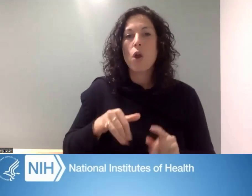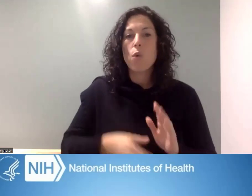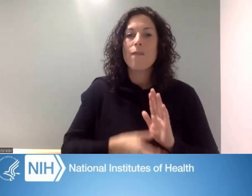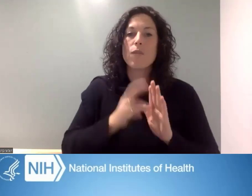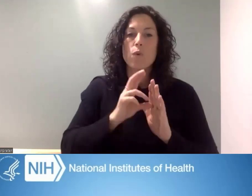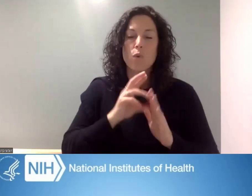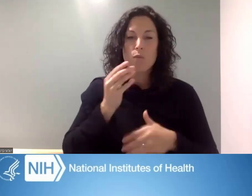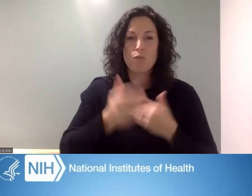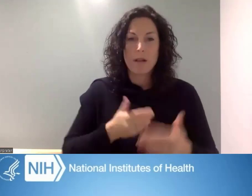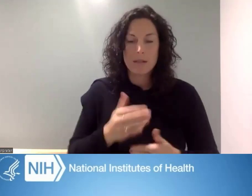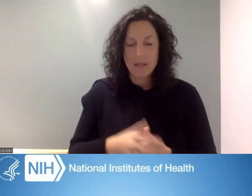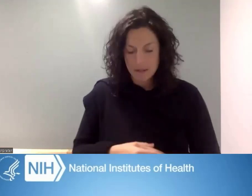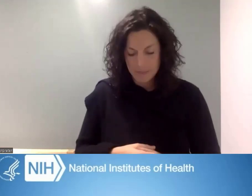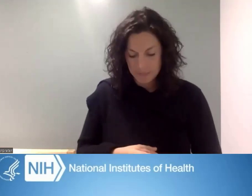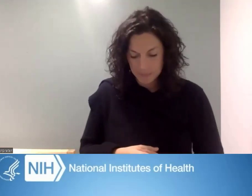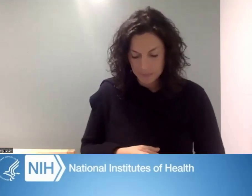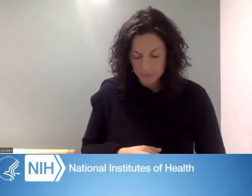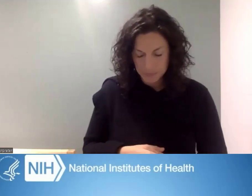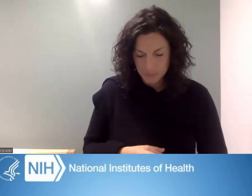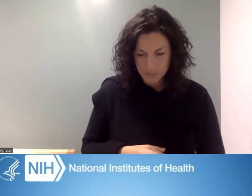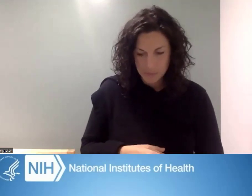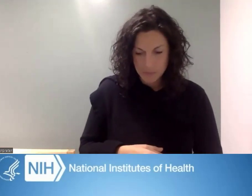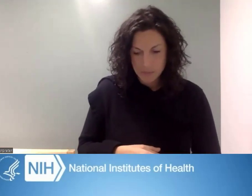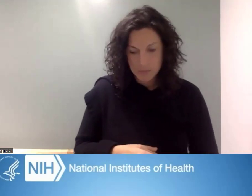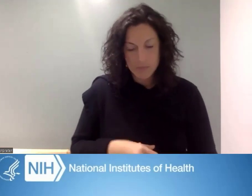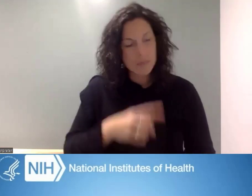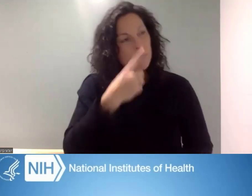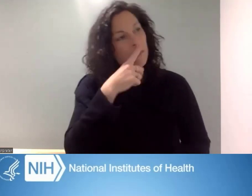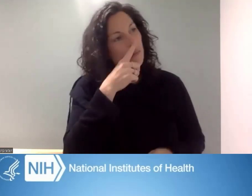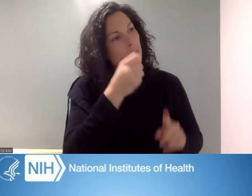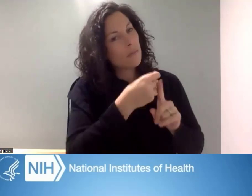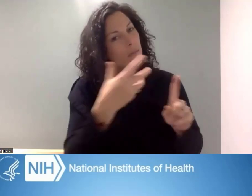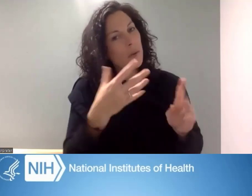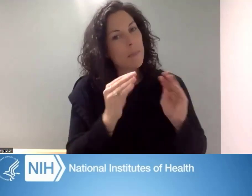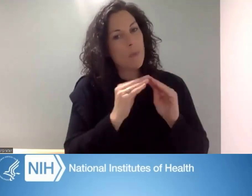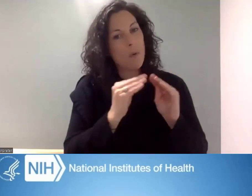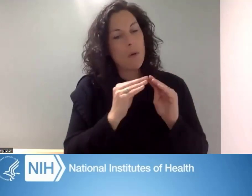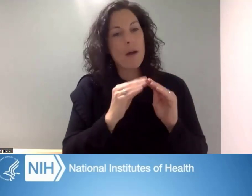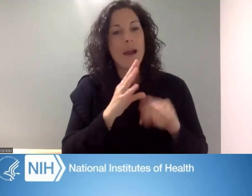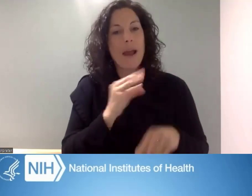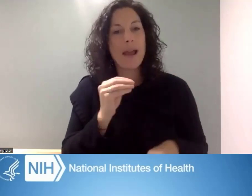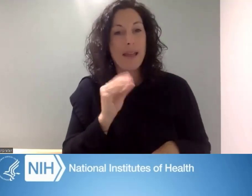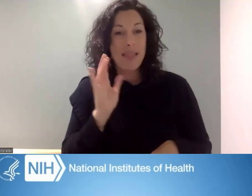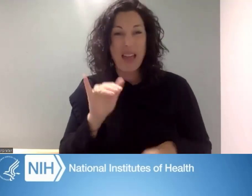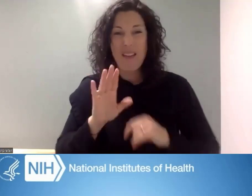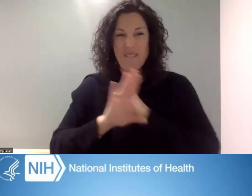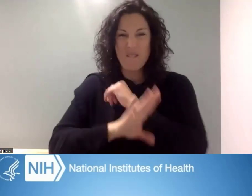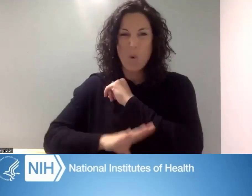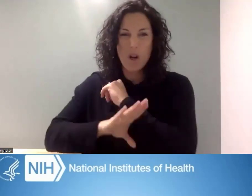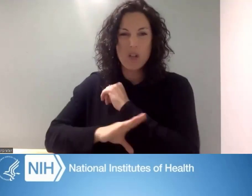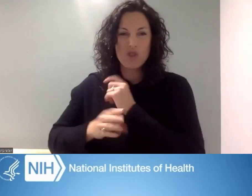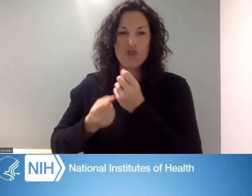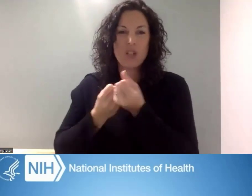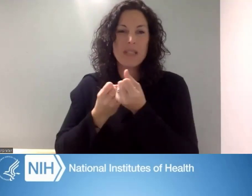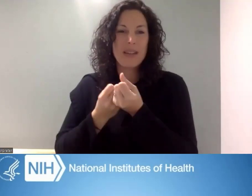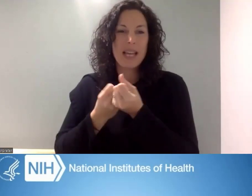Can you talk about that a little bit more, and is that foreign justification reviewed at the meeting?